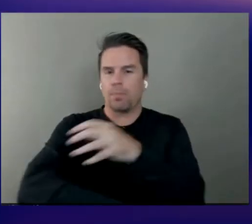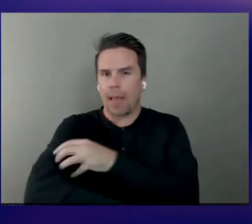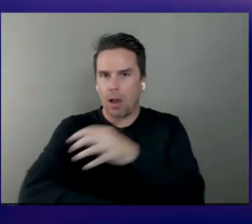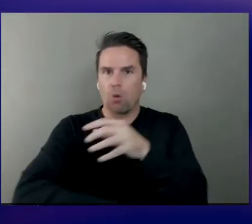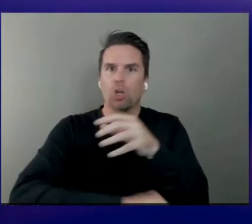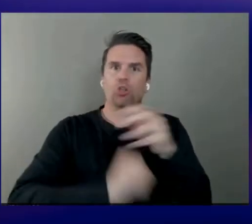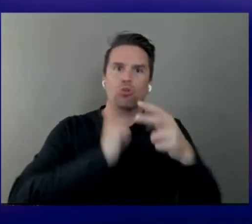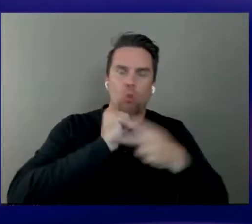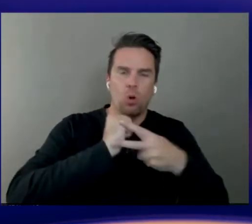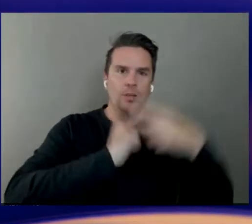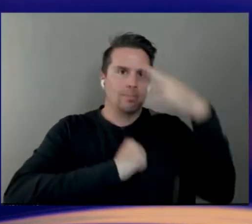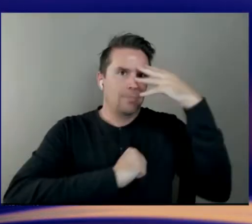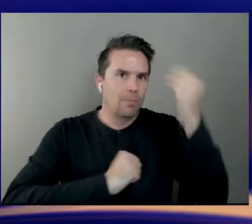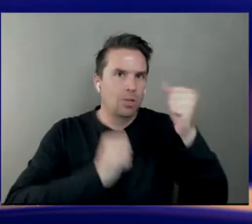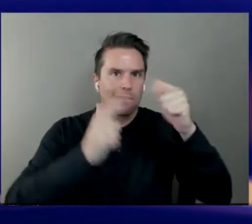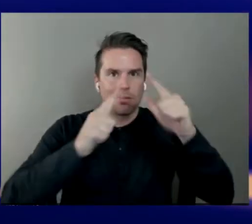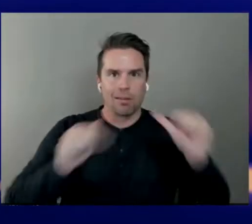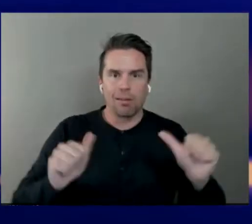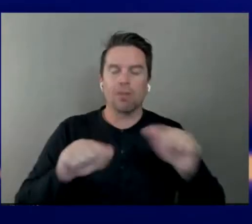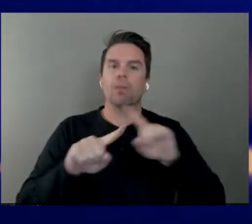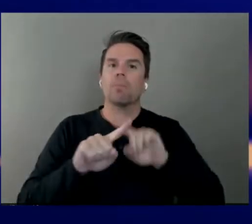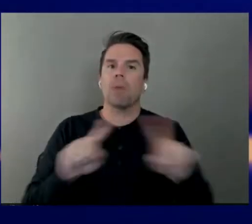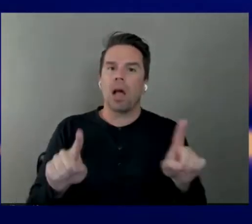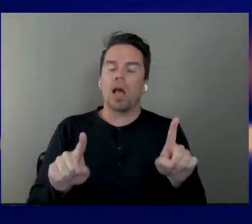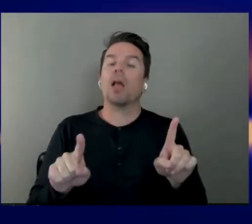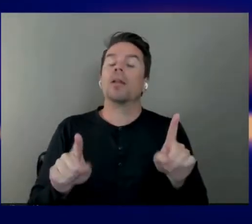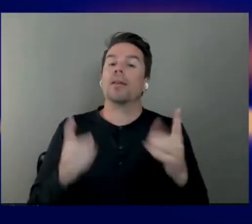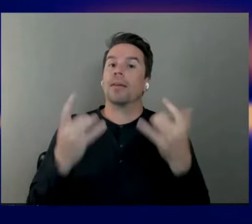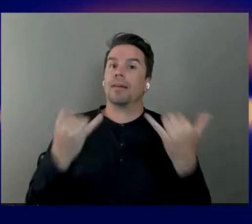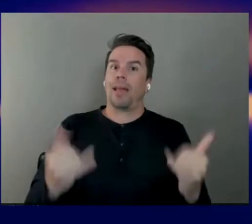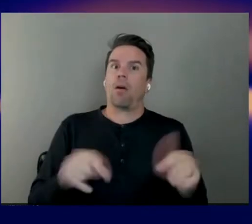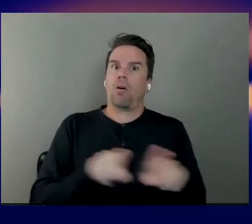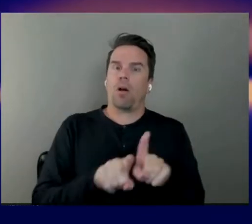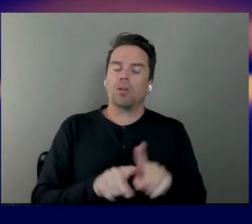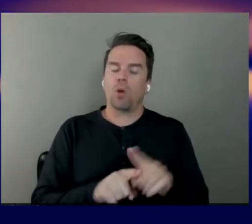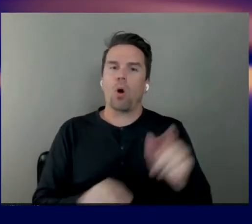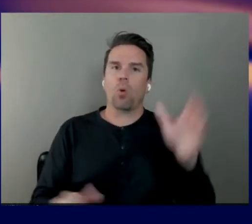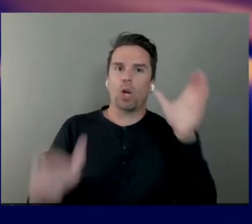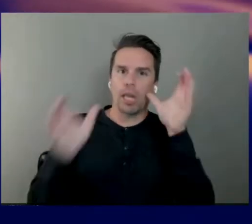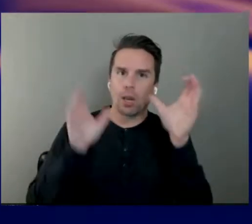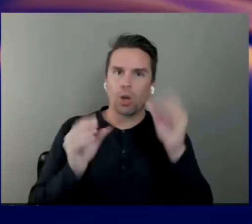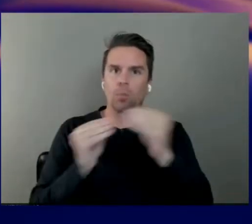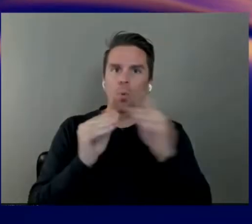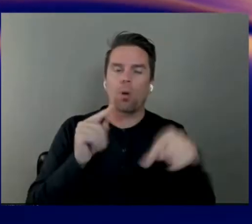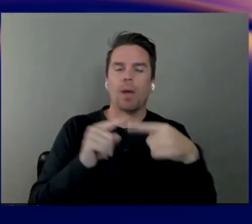but nowadays what we're hearing is, and we've known this for a while, but it's just more and more so the case over time